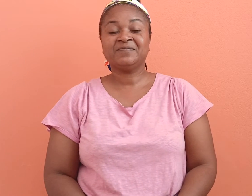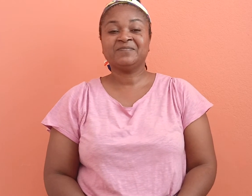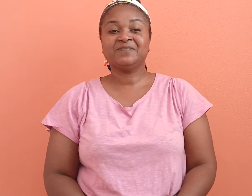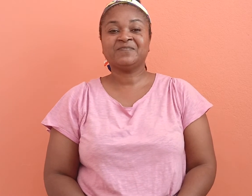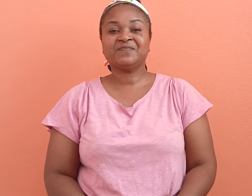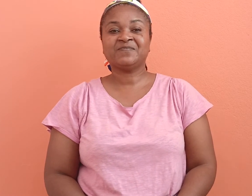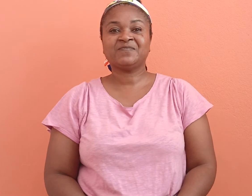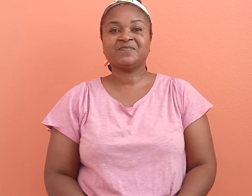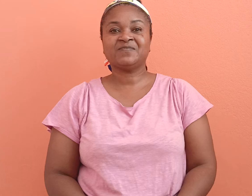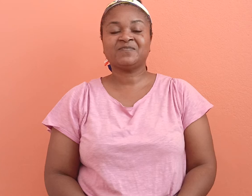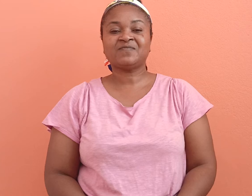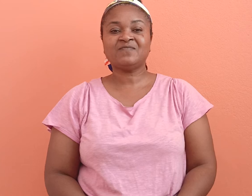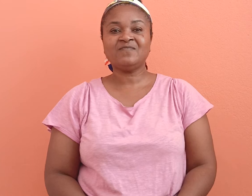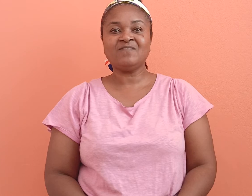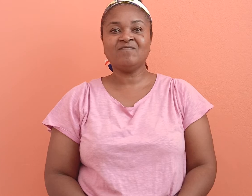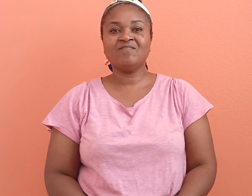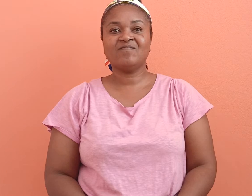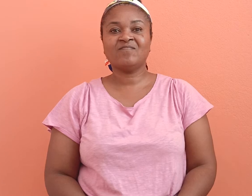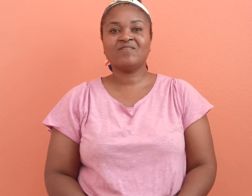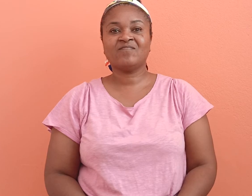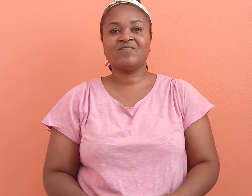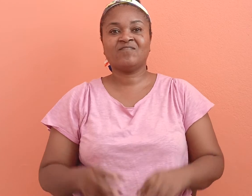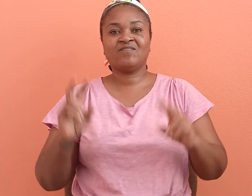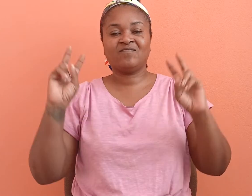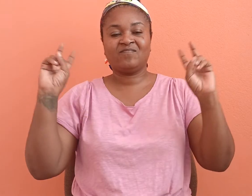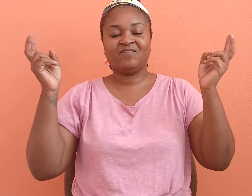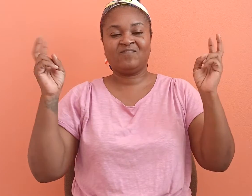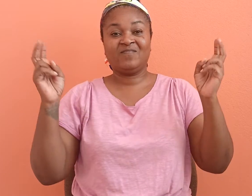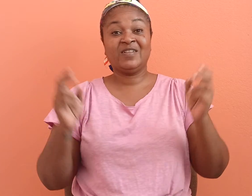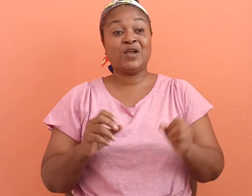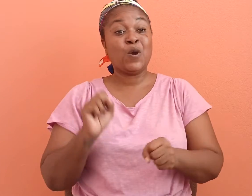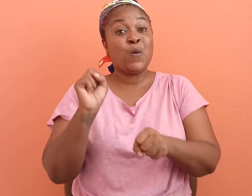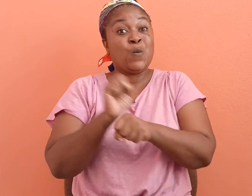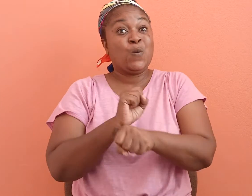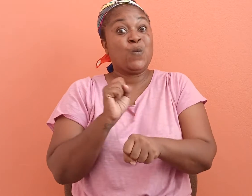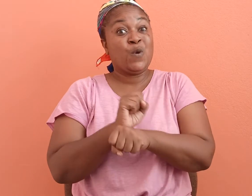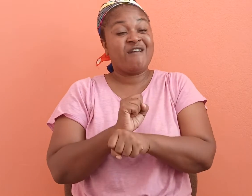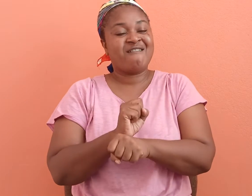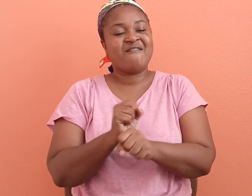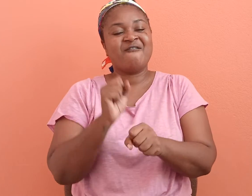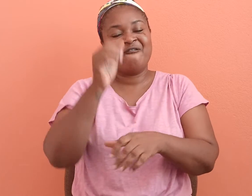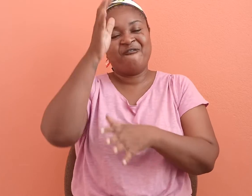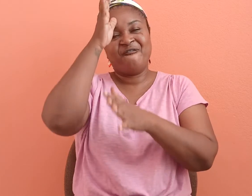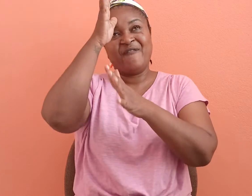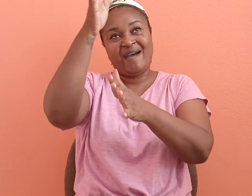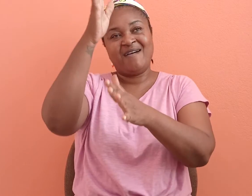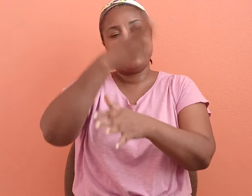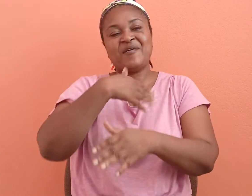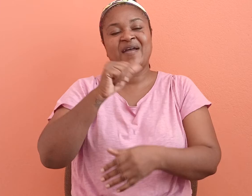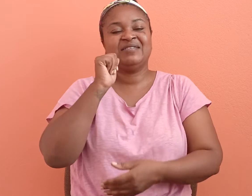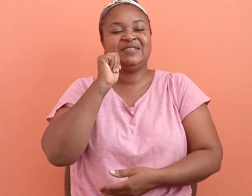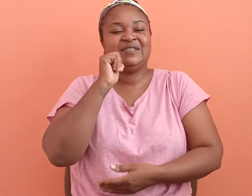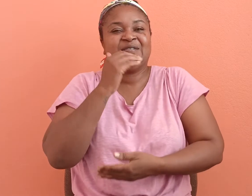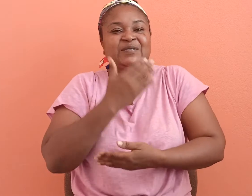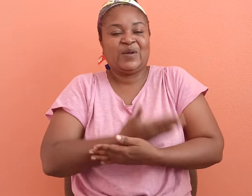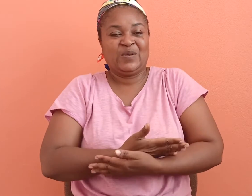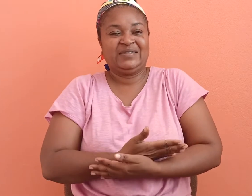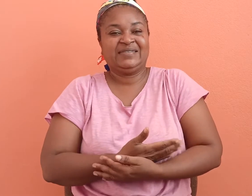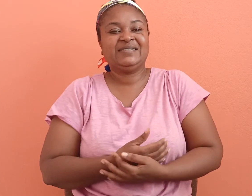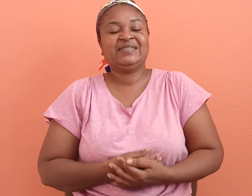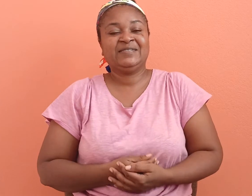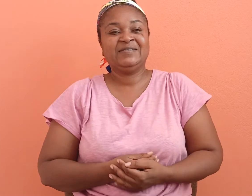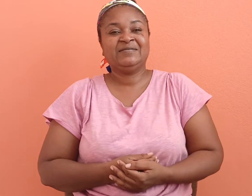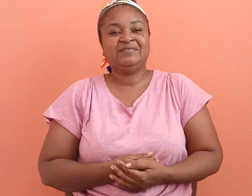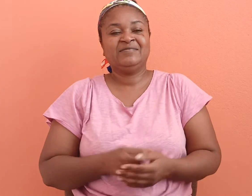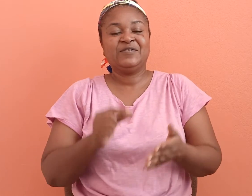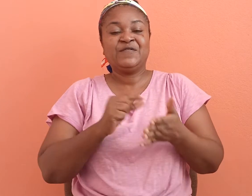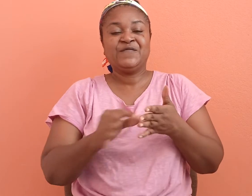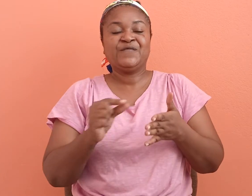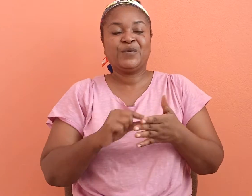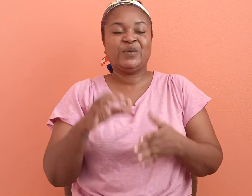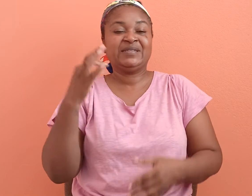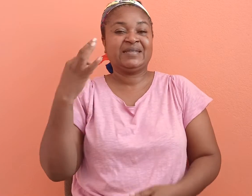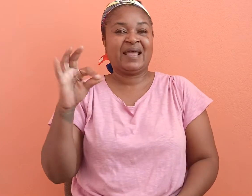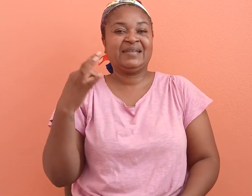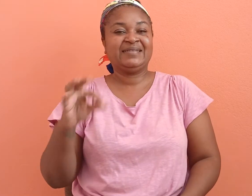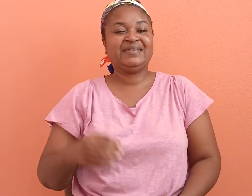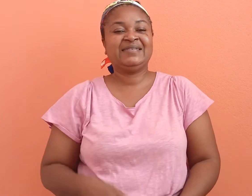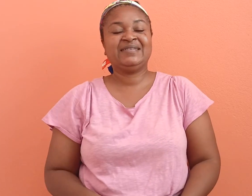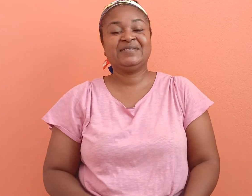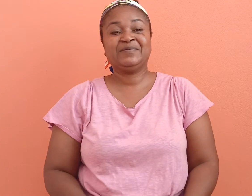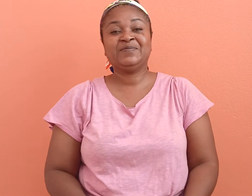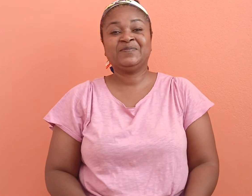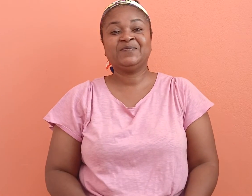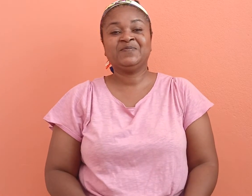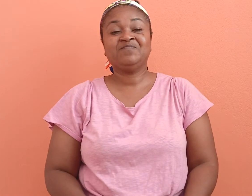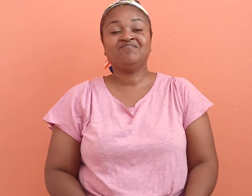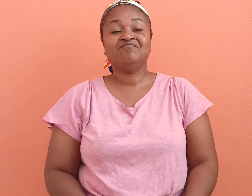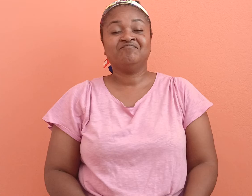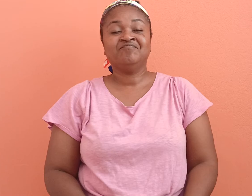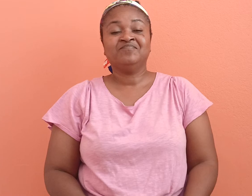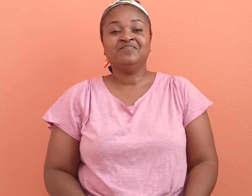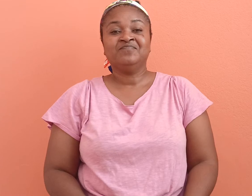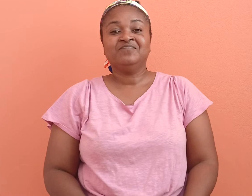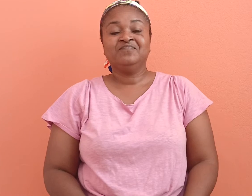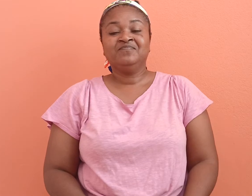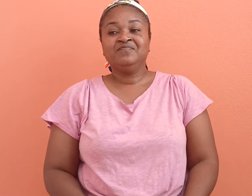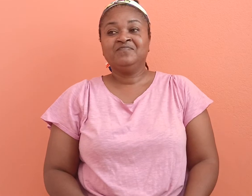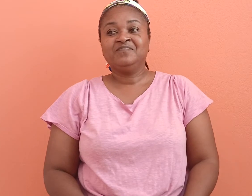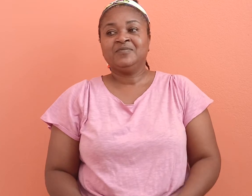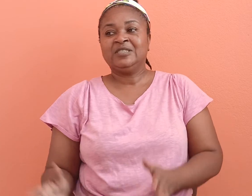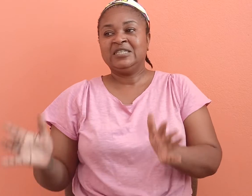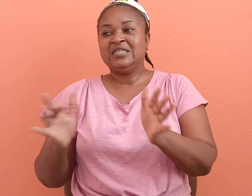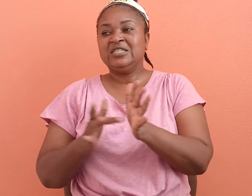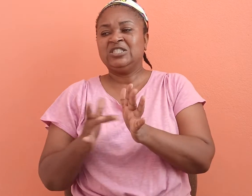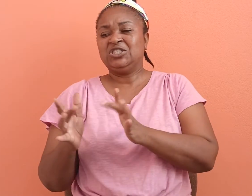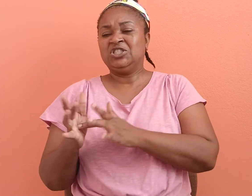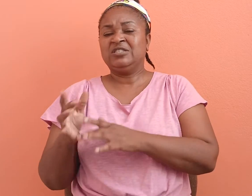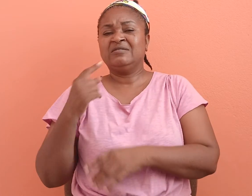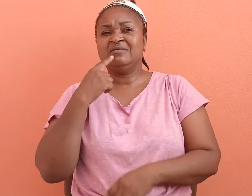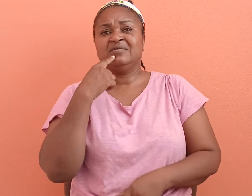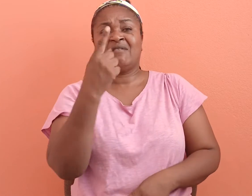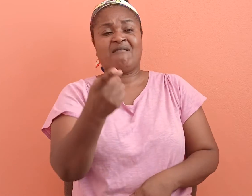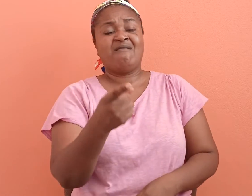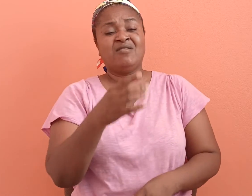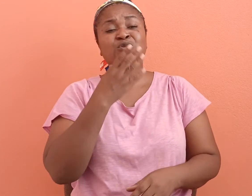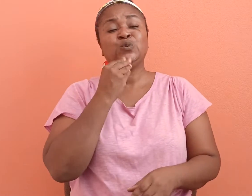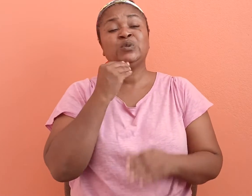Work of the Father and the Son 19 Jesus responded to the Jewish leaders,